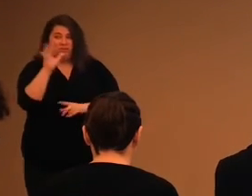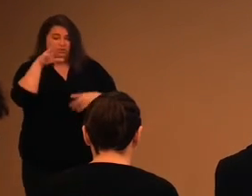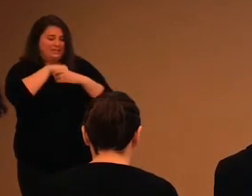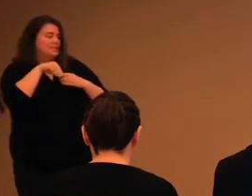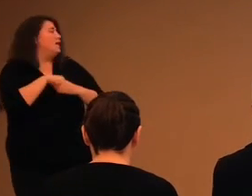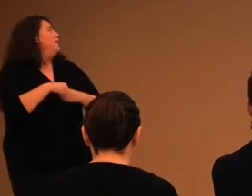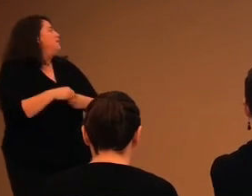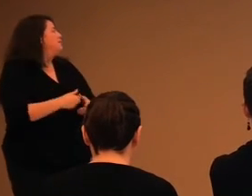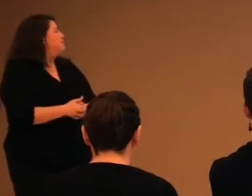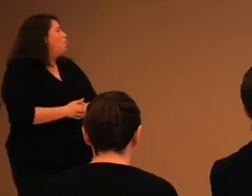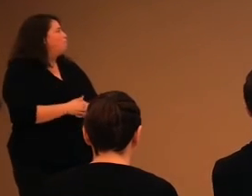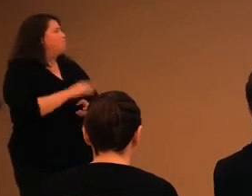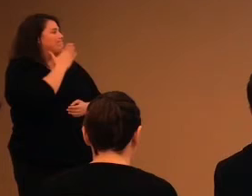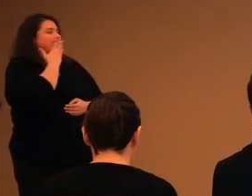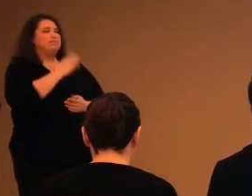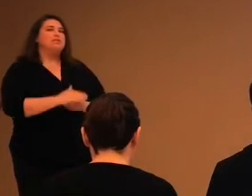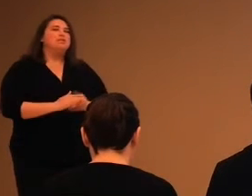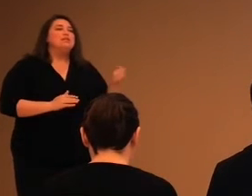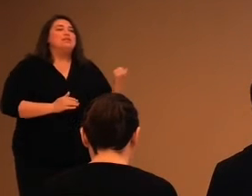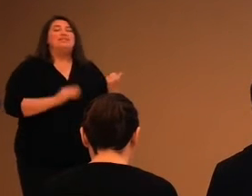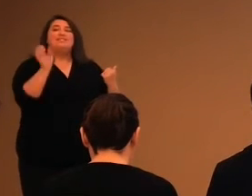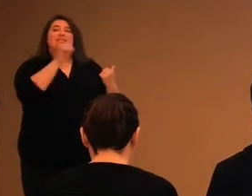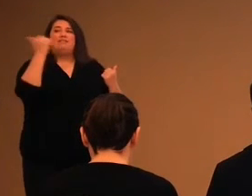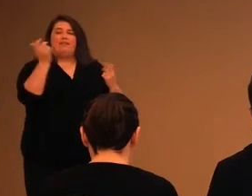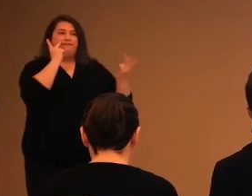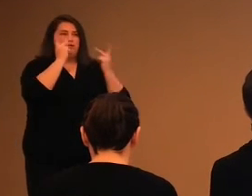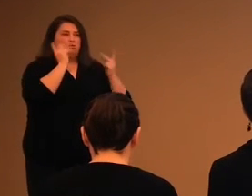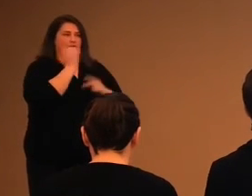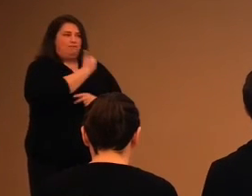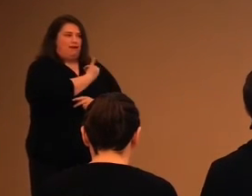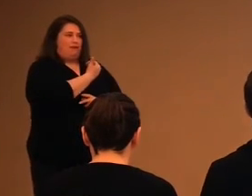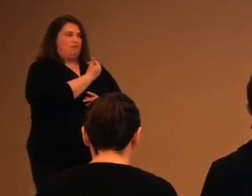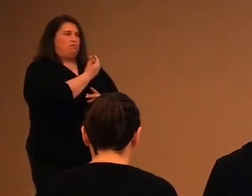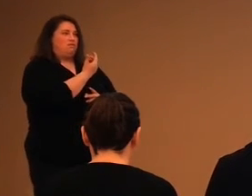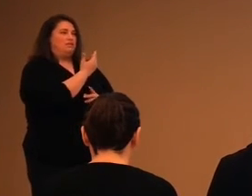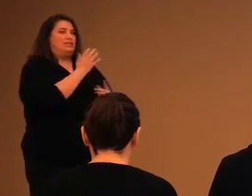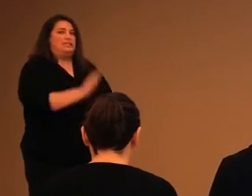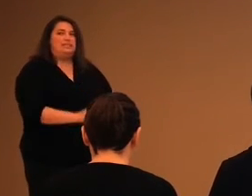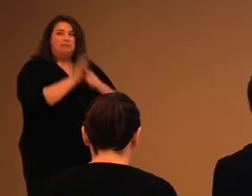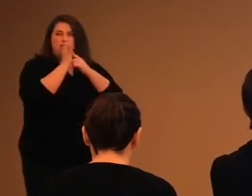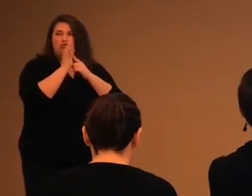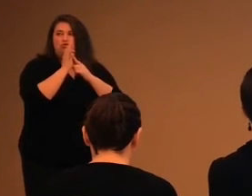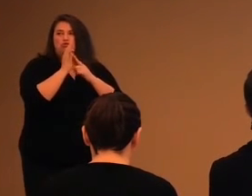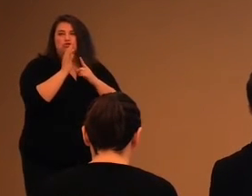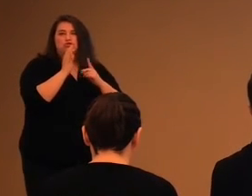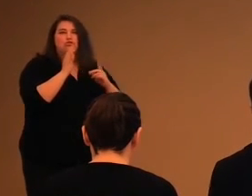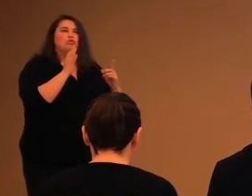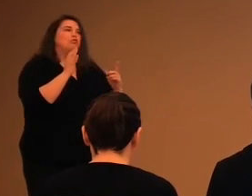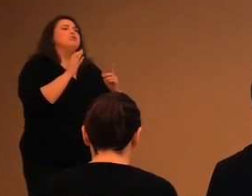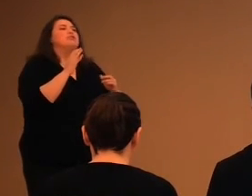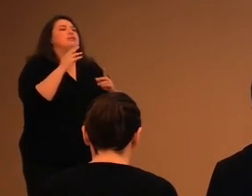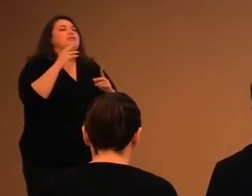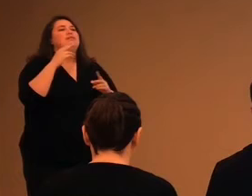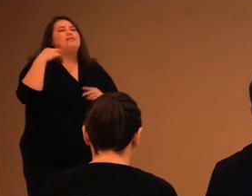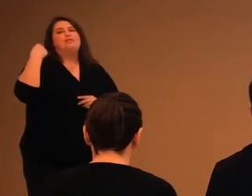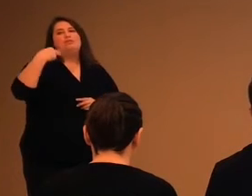Well, this is a another view of our of our other very special features the historic courthouse and this beautiful